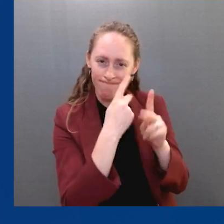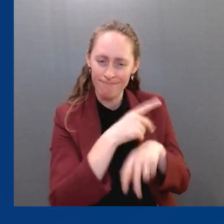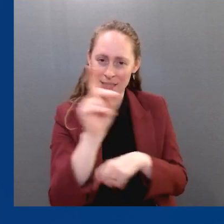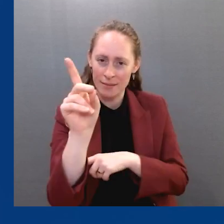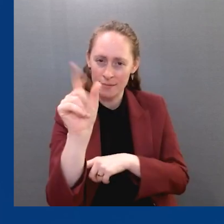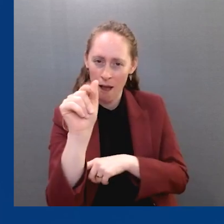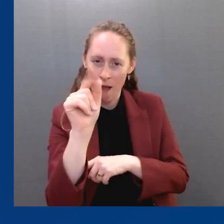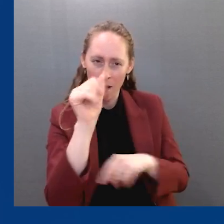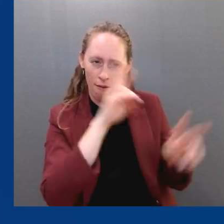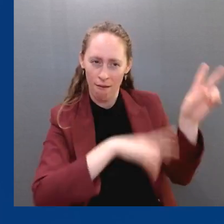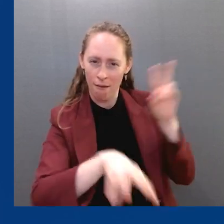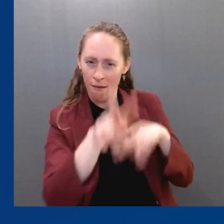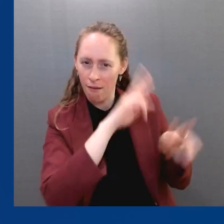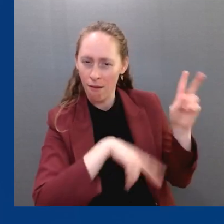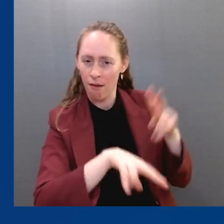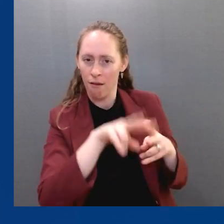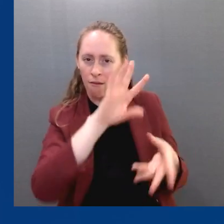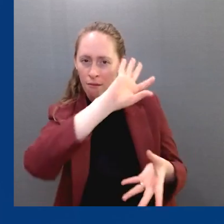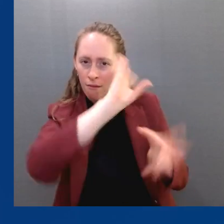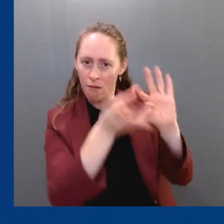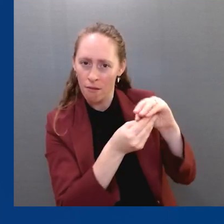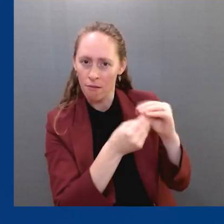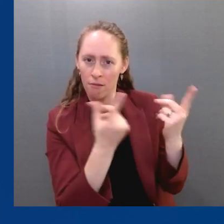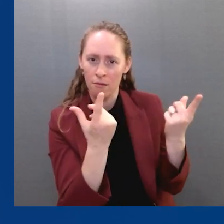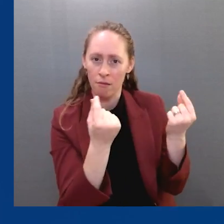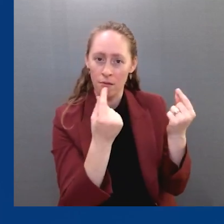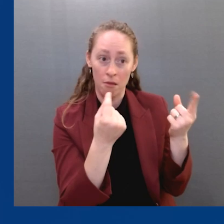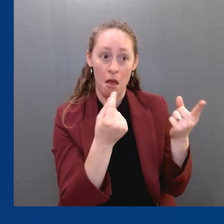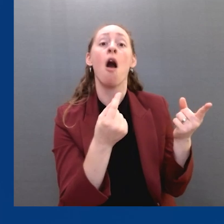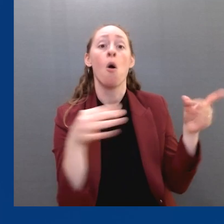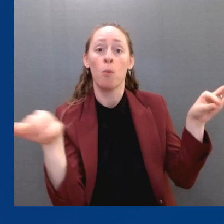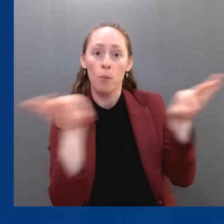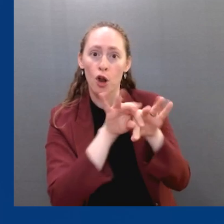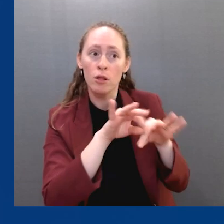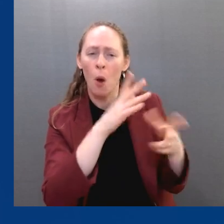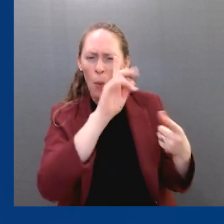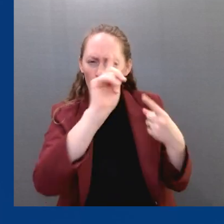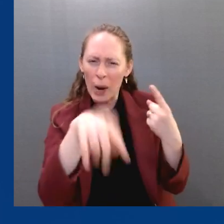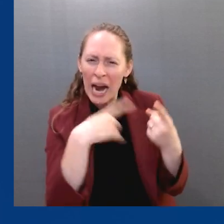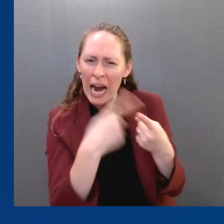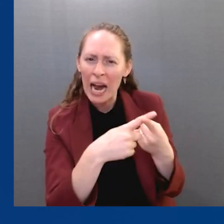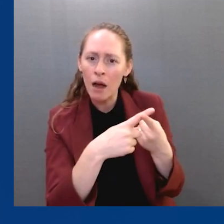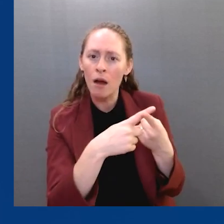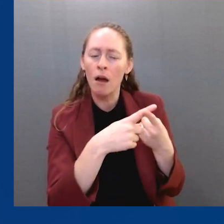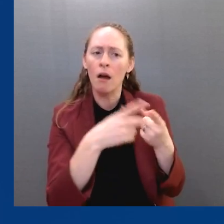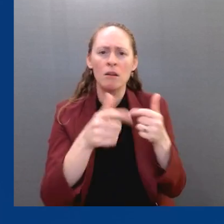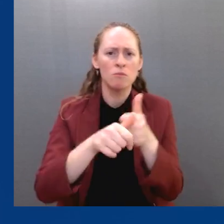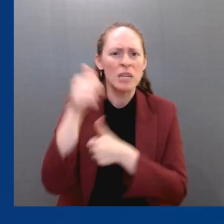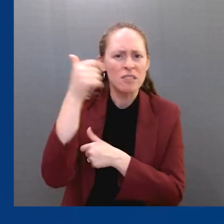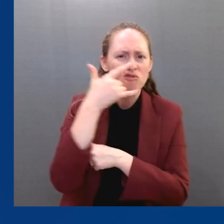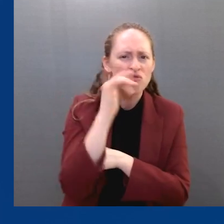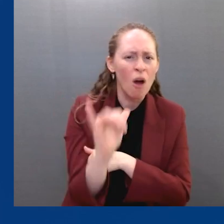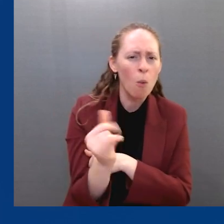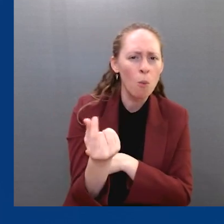when the benefits of a new booster would be and how to weigh that against risk. But Rochelle, how do you answer the question of how can we be